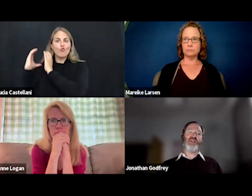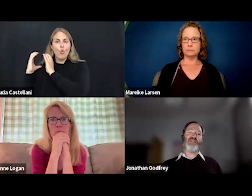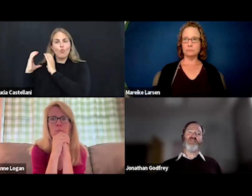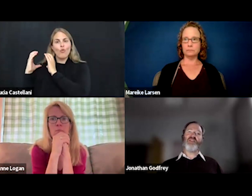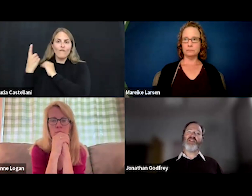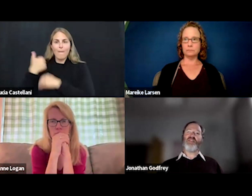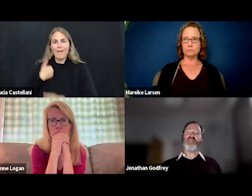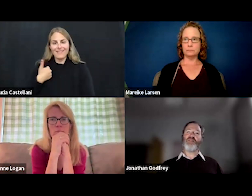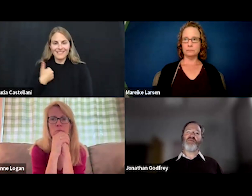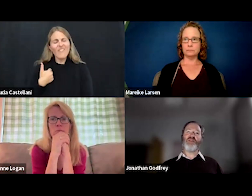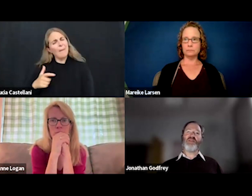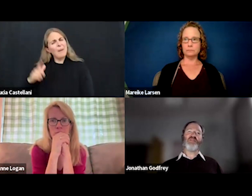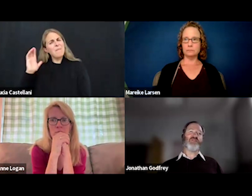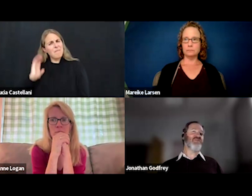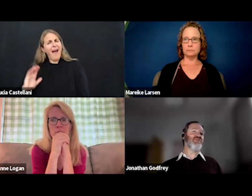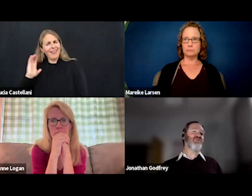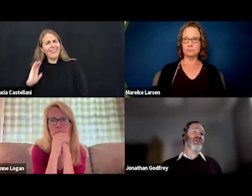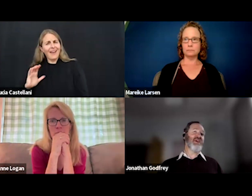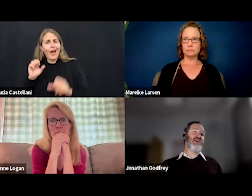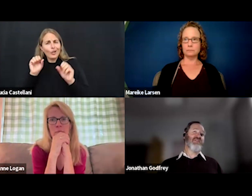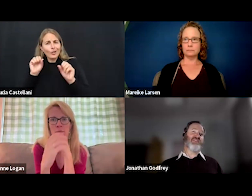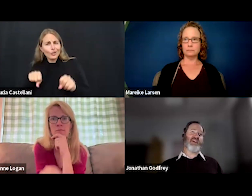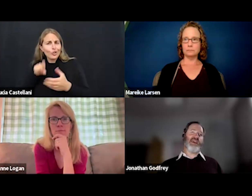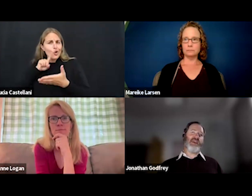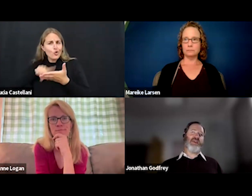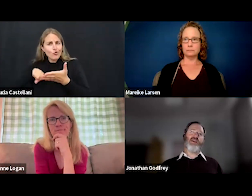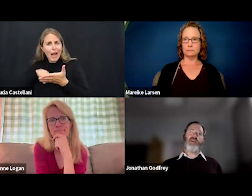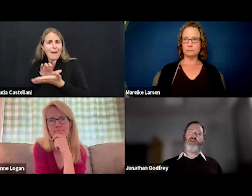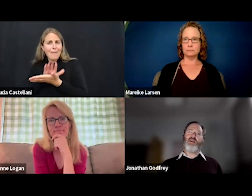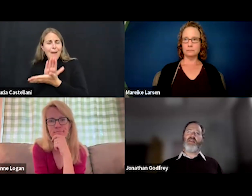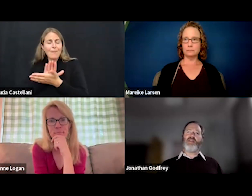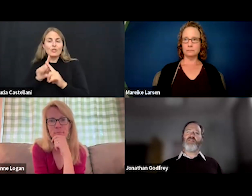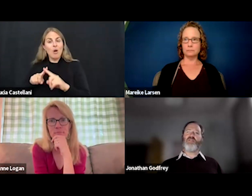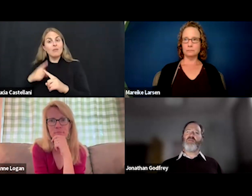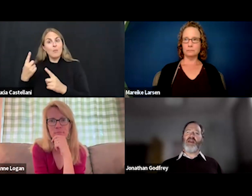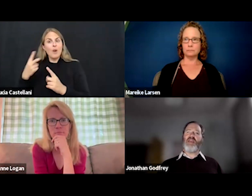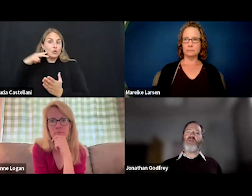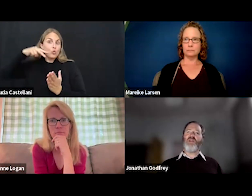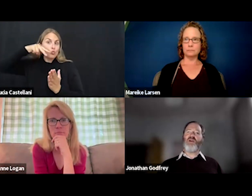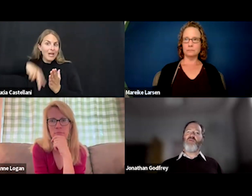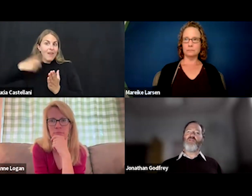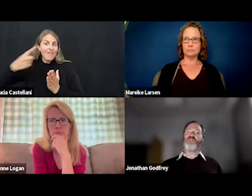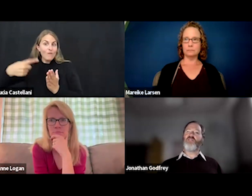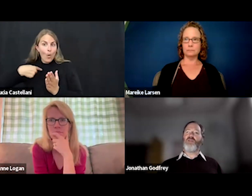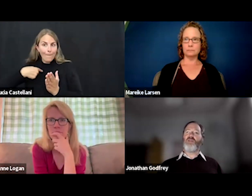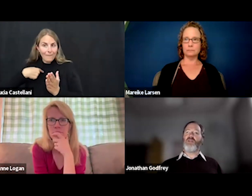I just had to get someone to read those assignments to me. Today, I can do the marking when I want to.